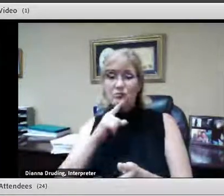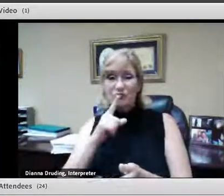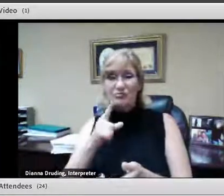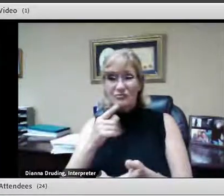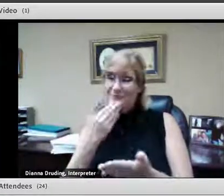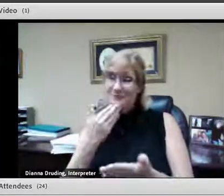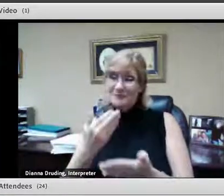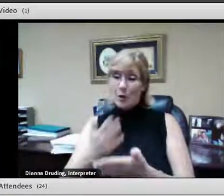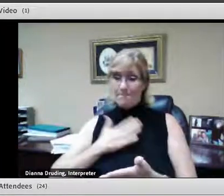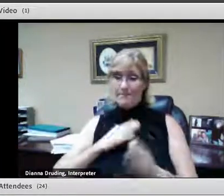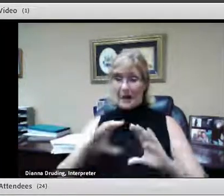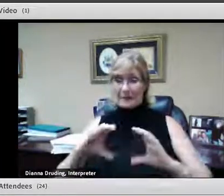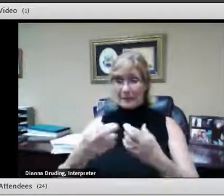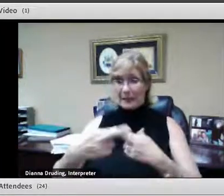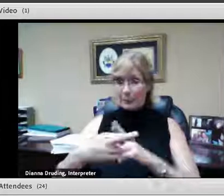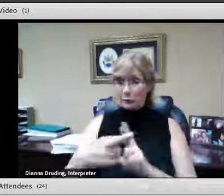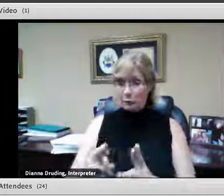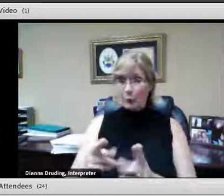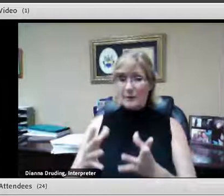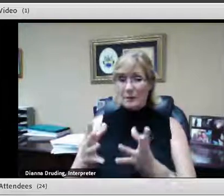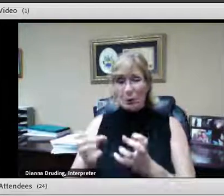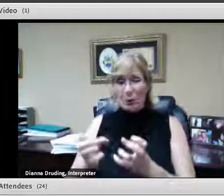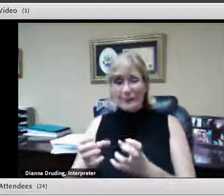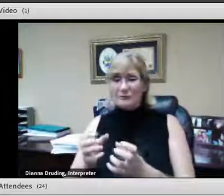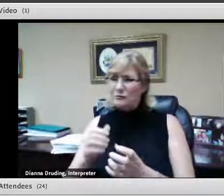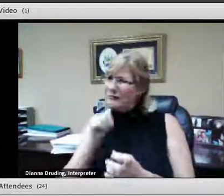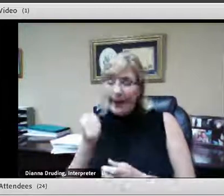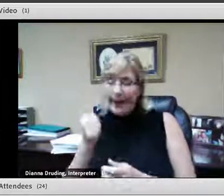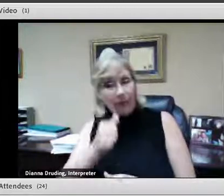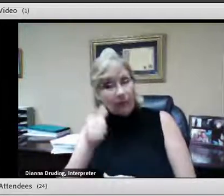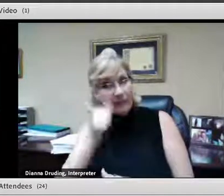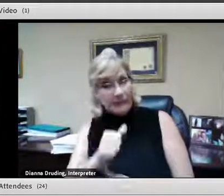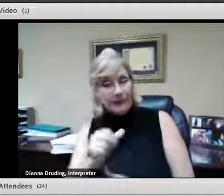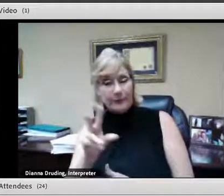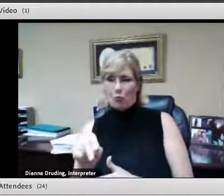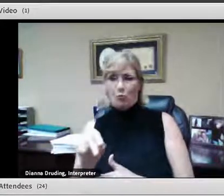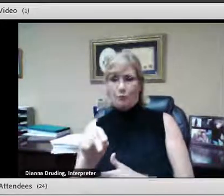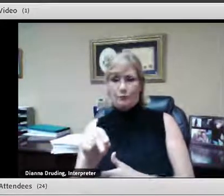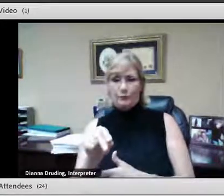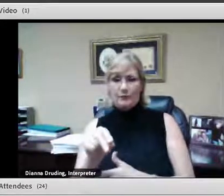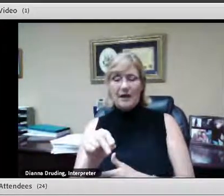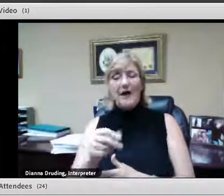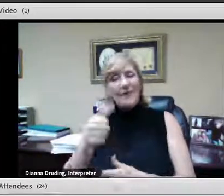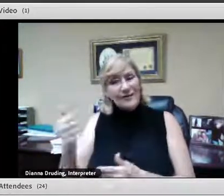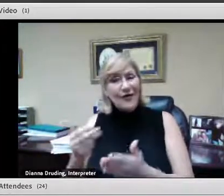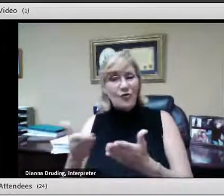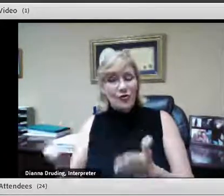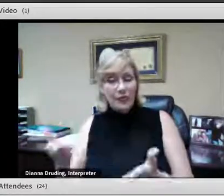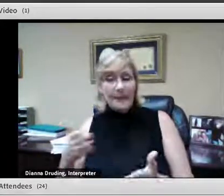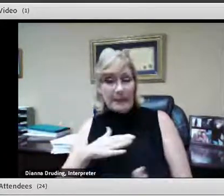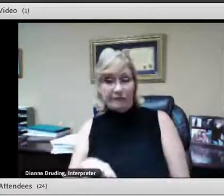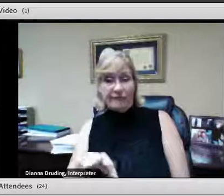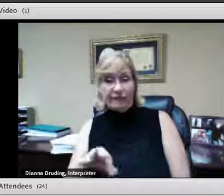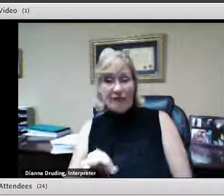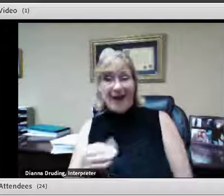but we want to use it strategically and sparingly. It shouldn't be an everyday thing. The other thing that I find that helps more than anything,